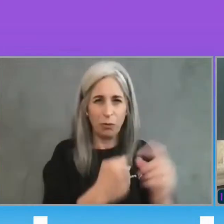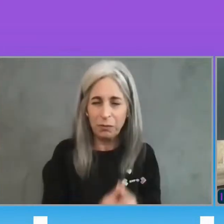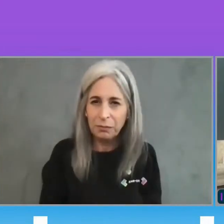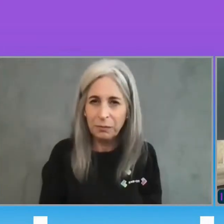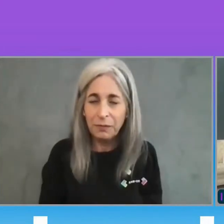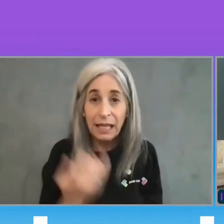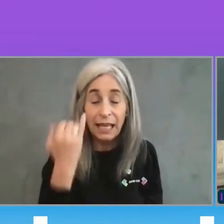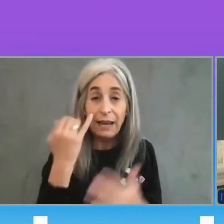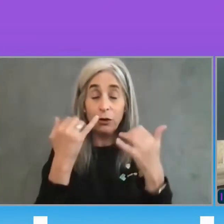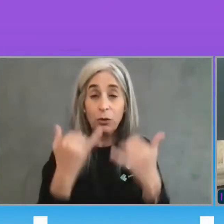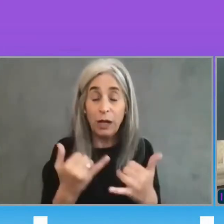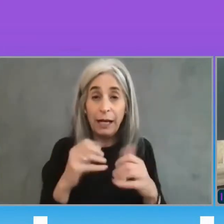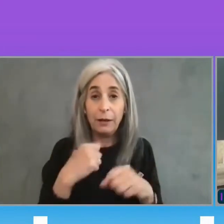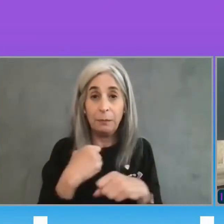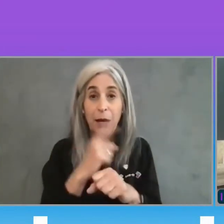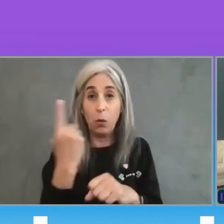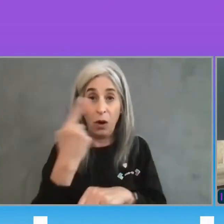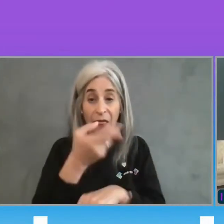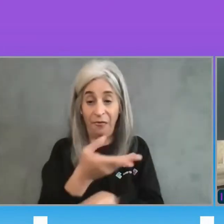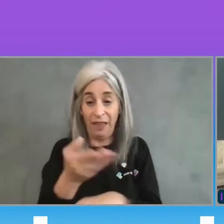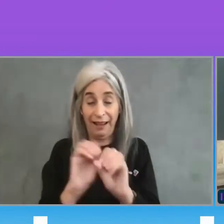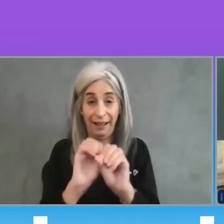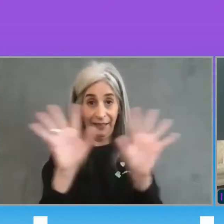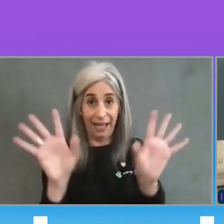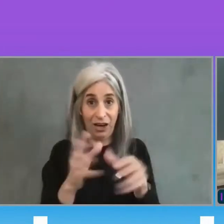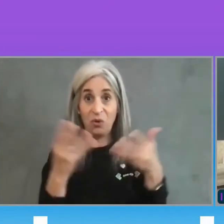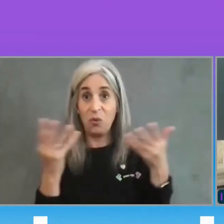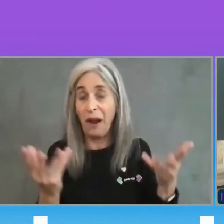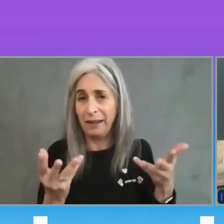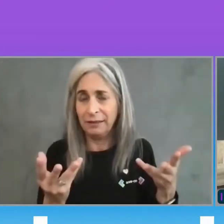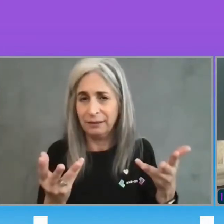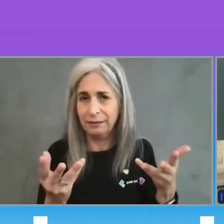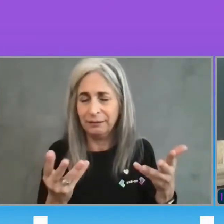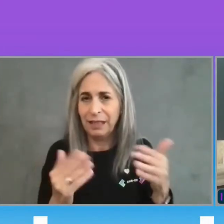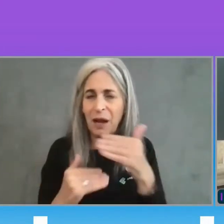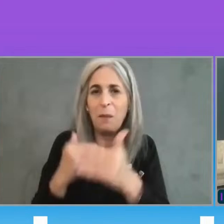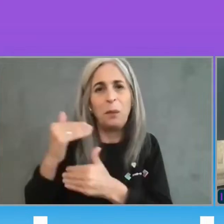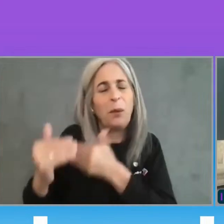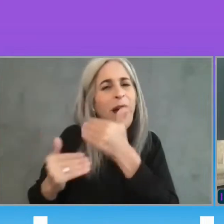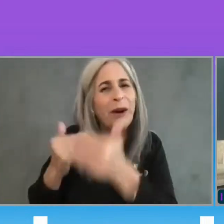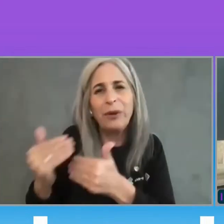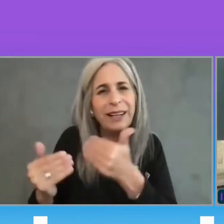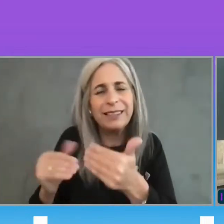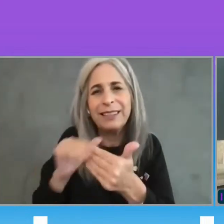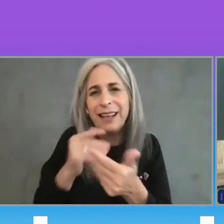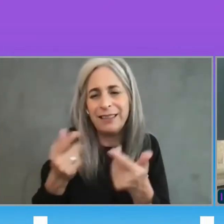today has made one thing clear,